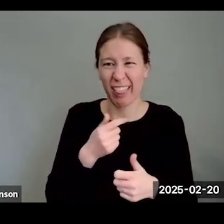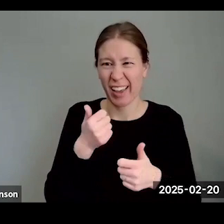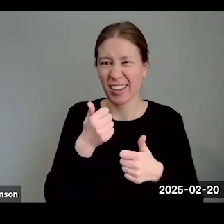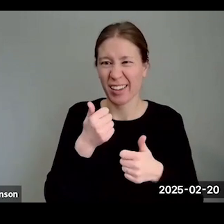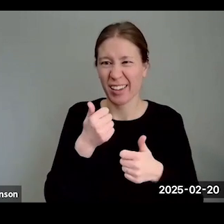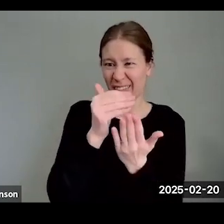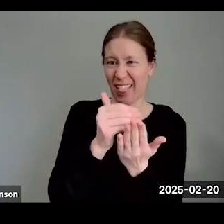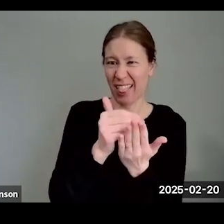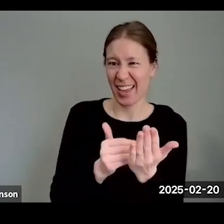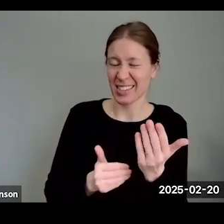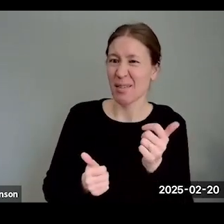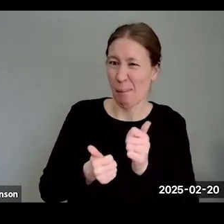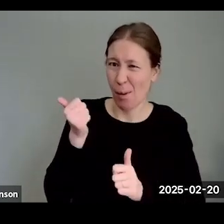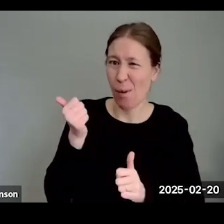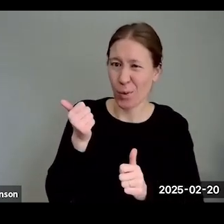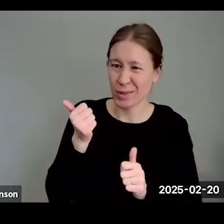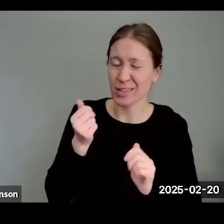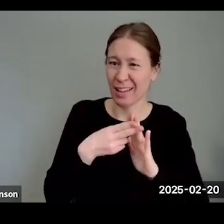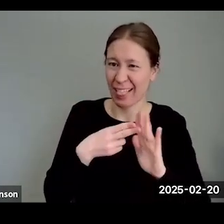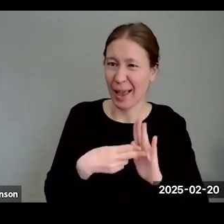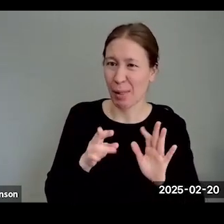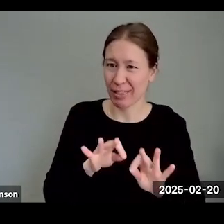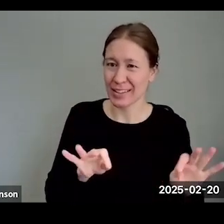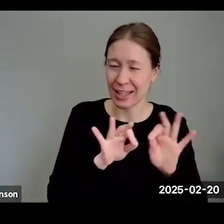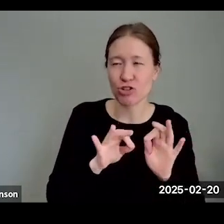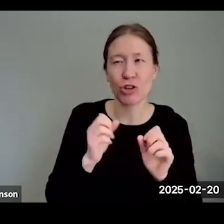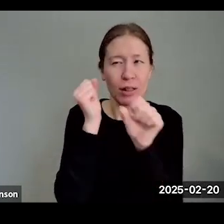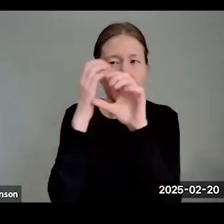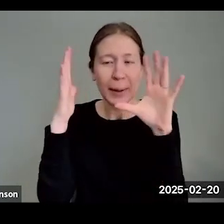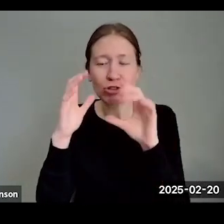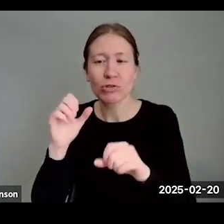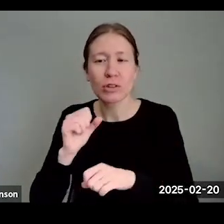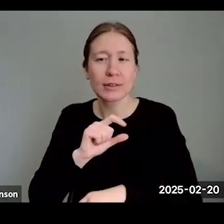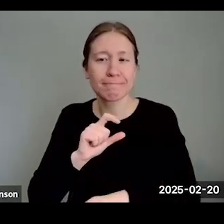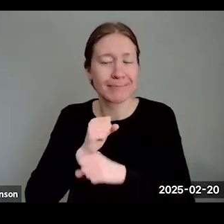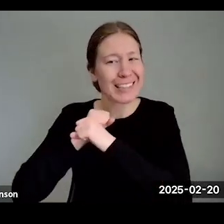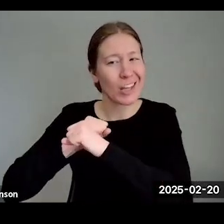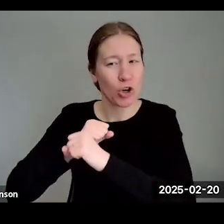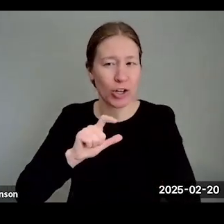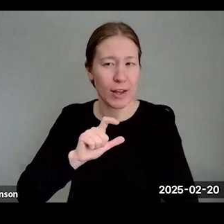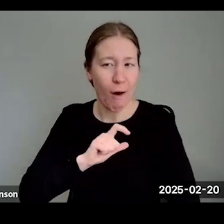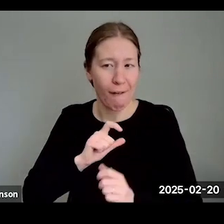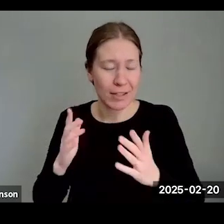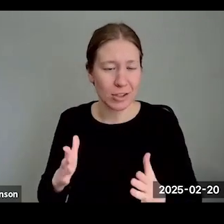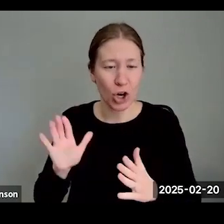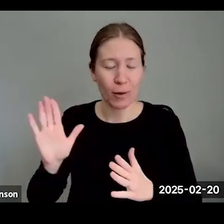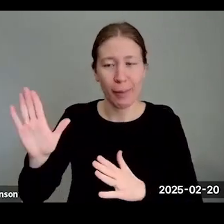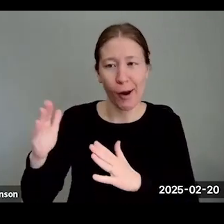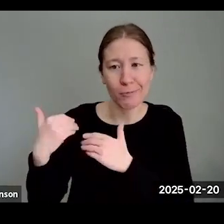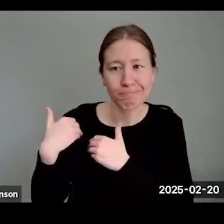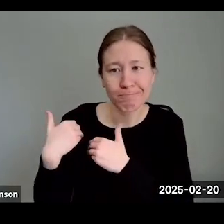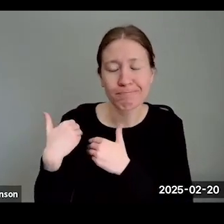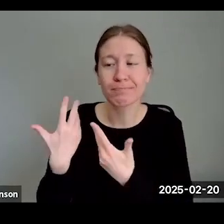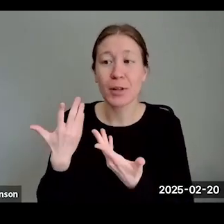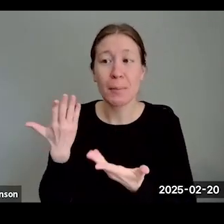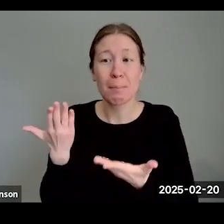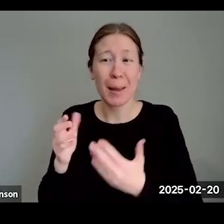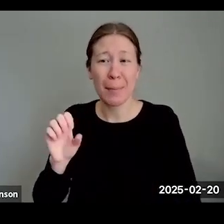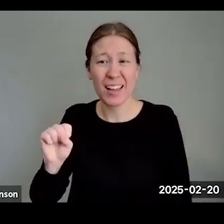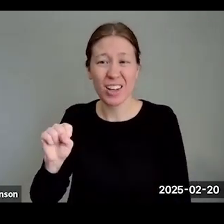So if we think about security officers and what they need to do, perhaps completing the shift log may not be essential,